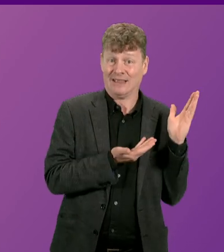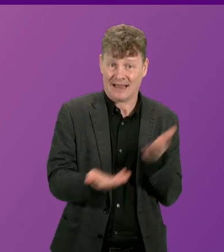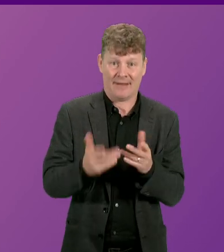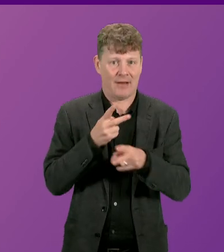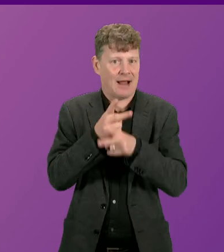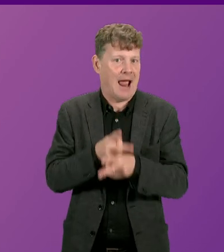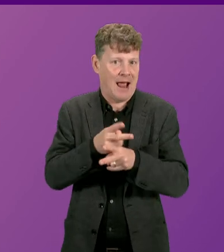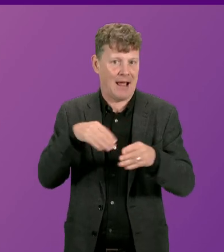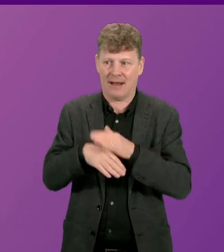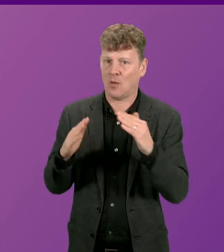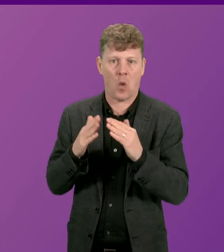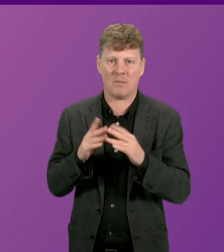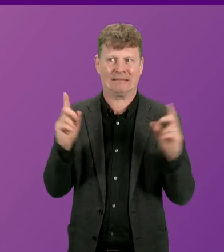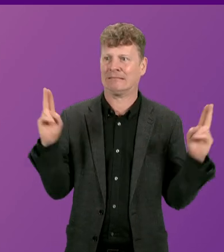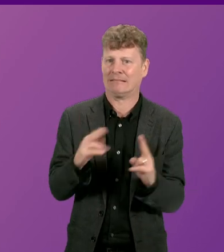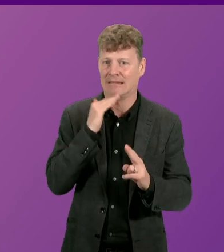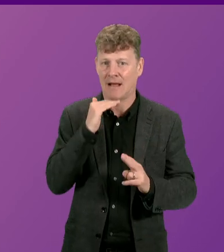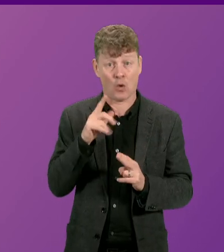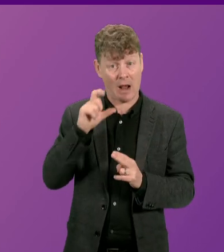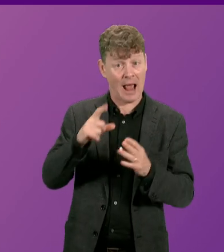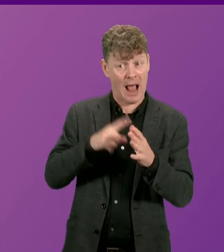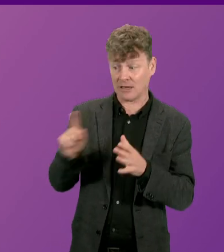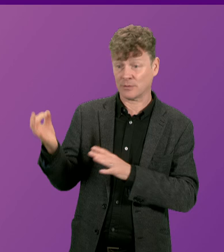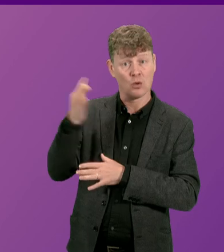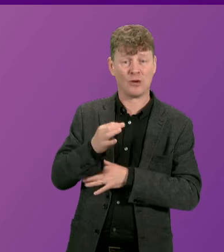The issues that Clare Adamson puts to me are very important, and the Government will